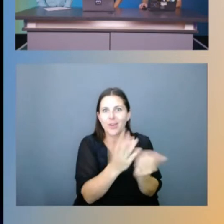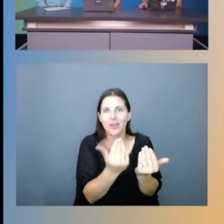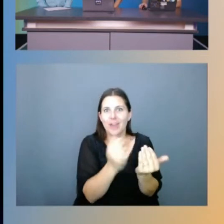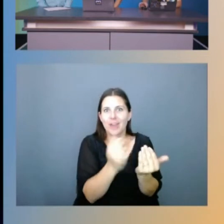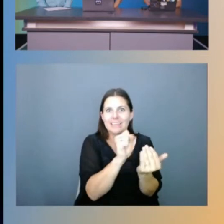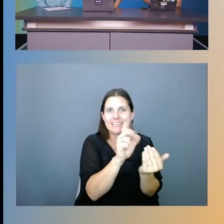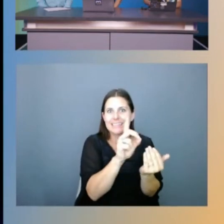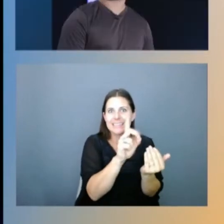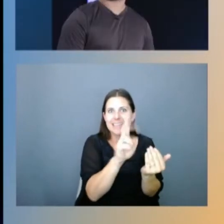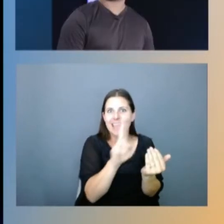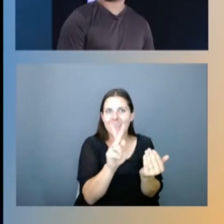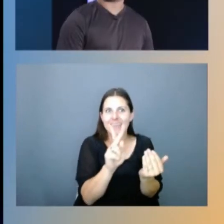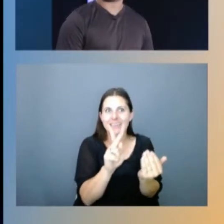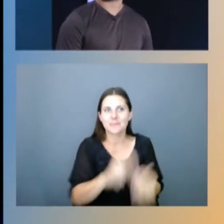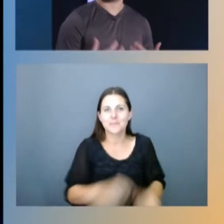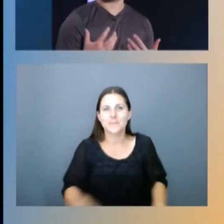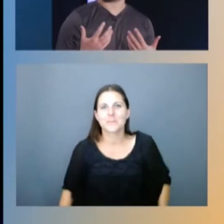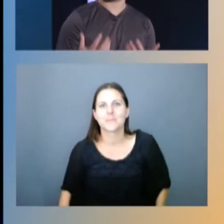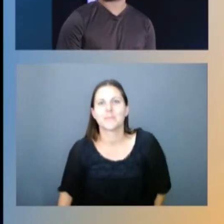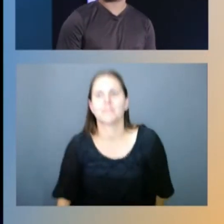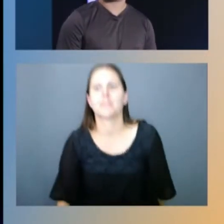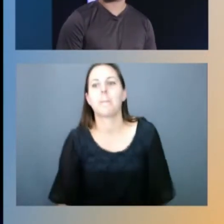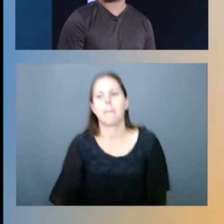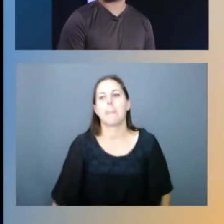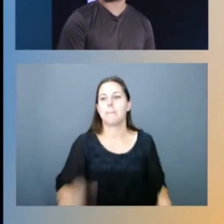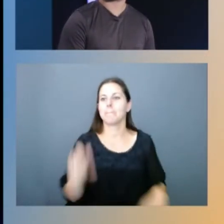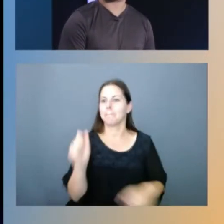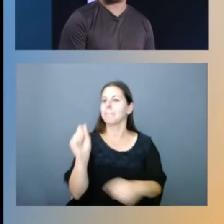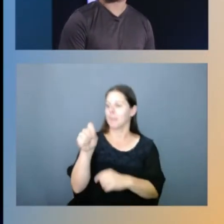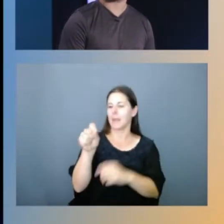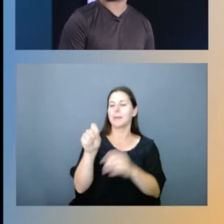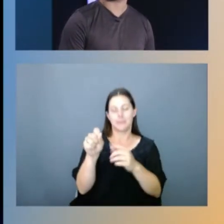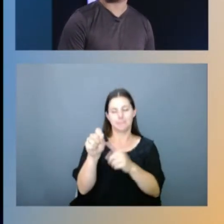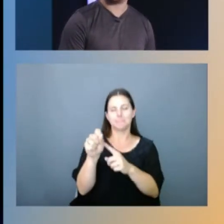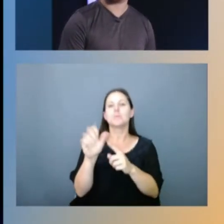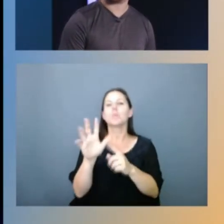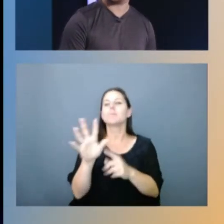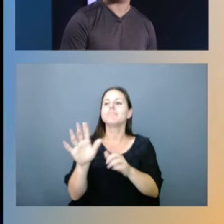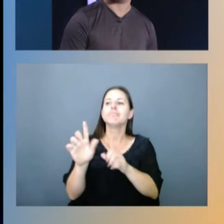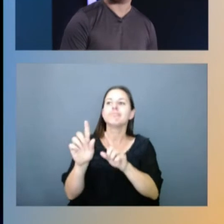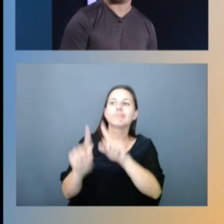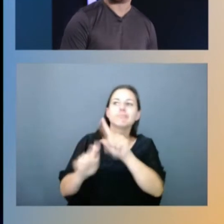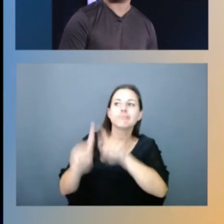Yeah, that's a great point. Actually, when we talk to customers, that's one of the first inputs that we tend to get,